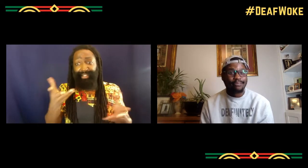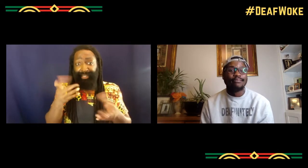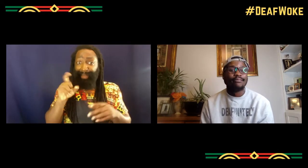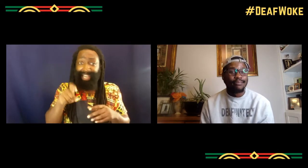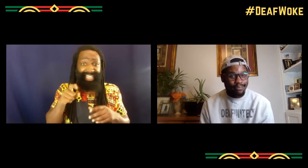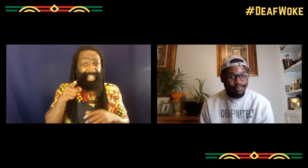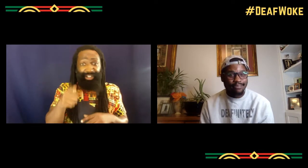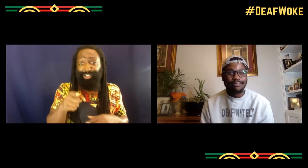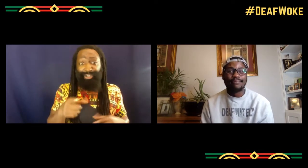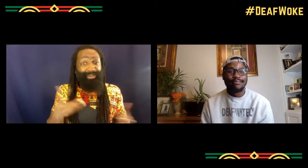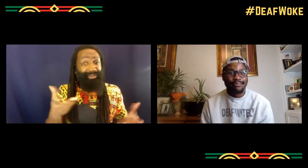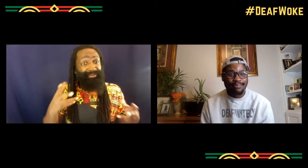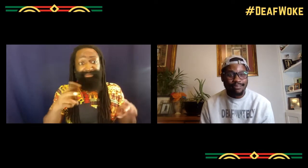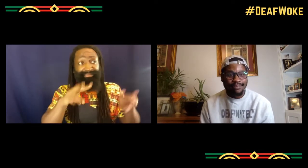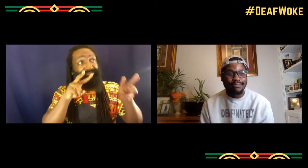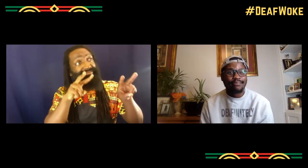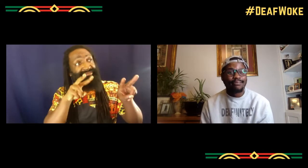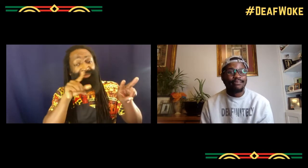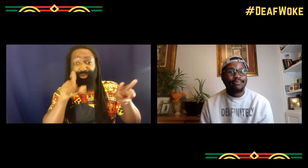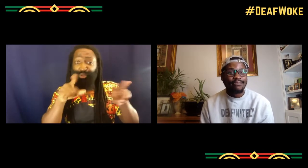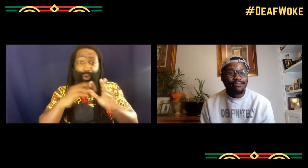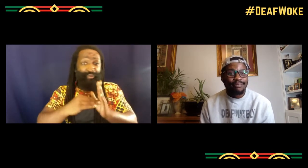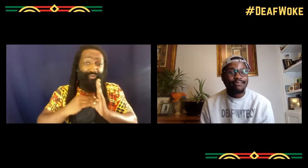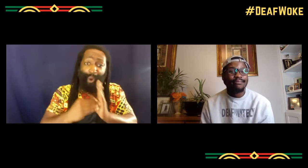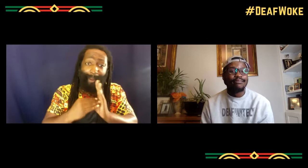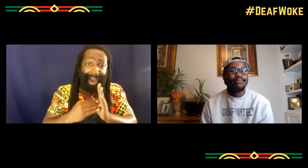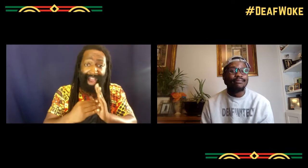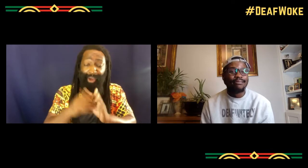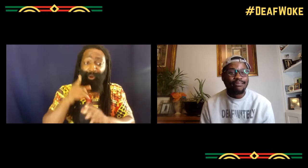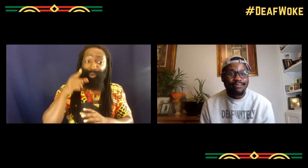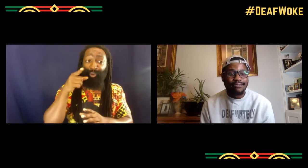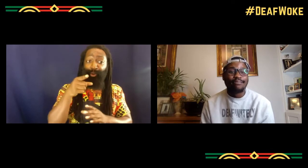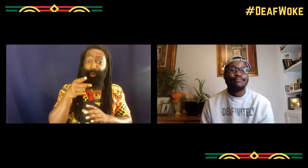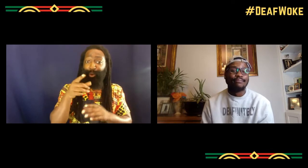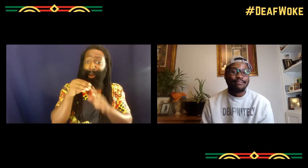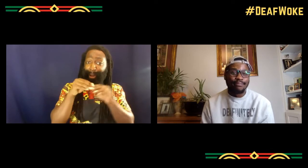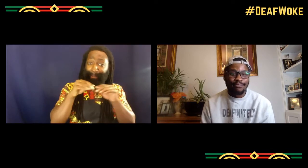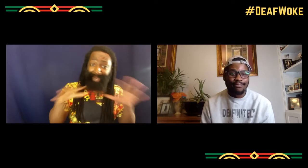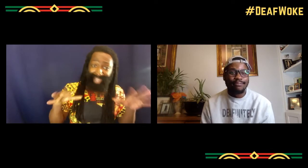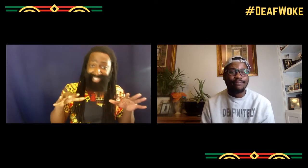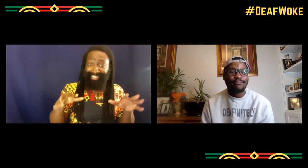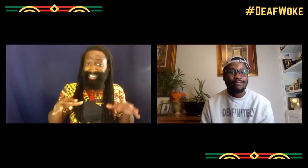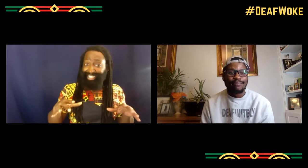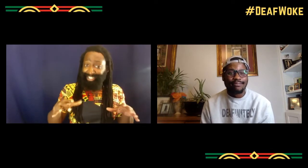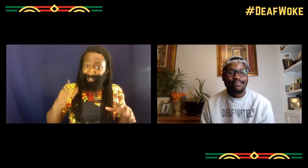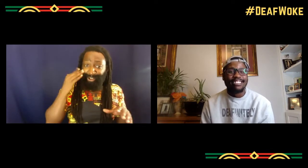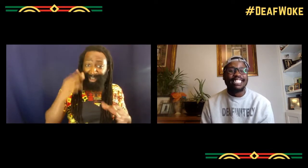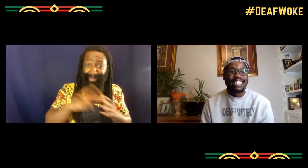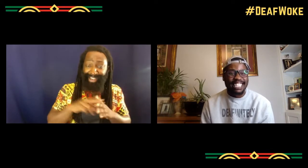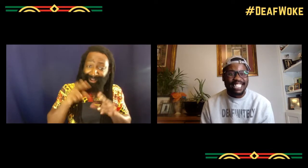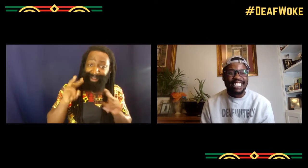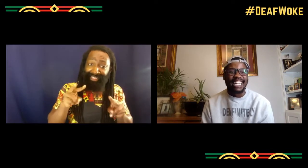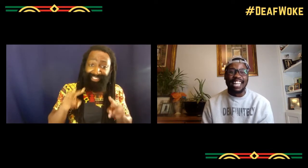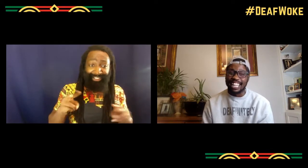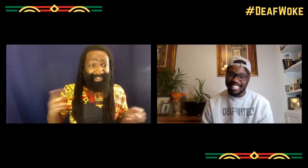We need to talk to non binary people. We need to just expand that entire spectrum and be role models. Because by doing that,